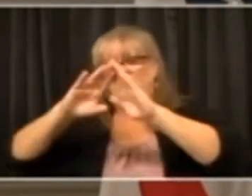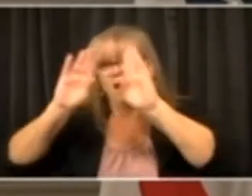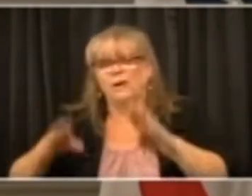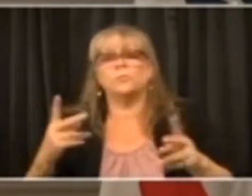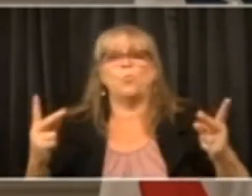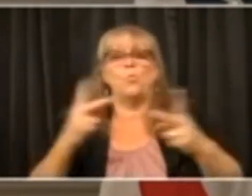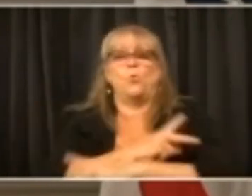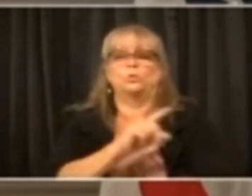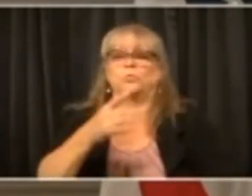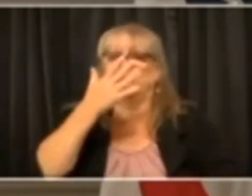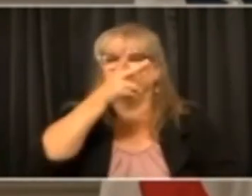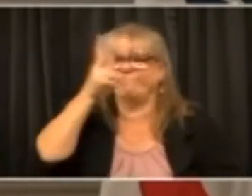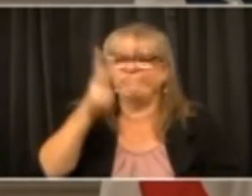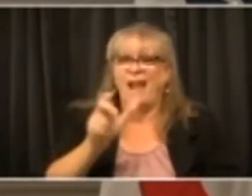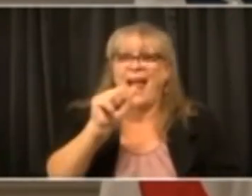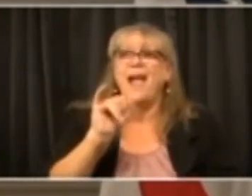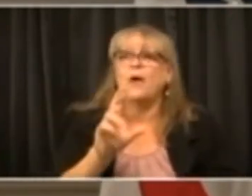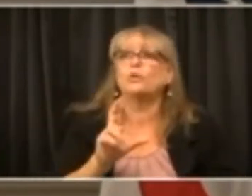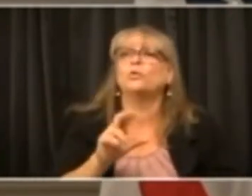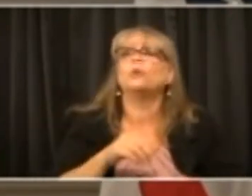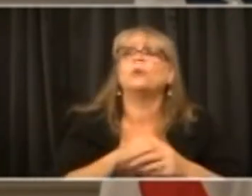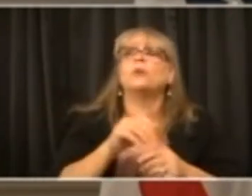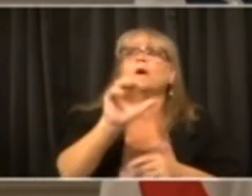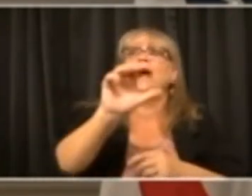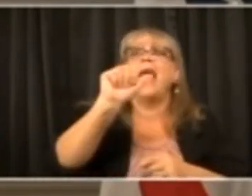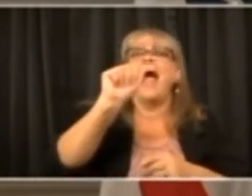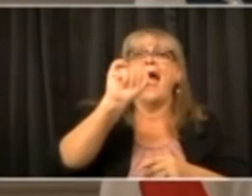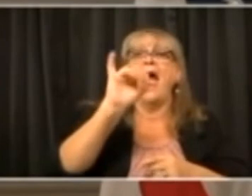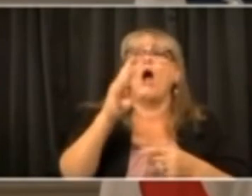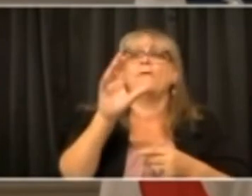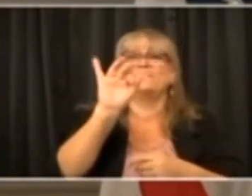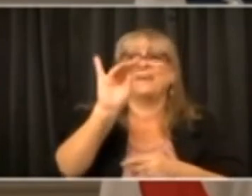replacing your filters every month during fire season can be helpful please